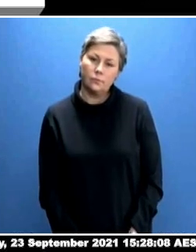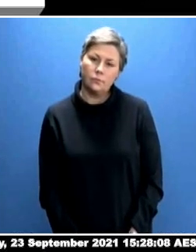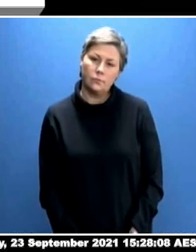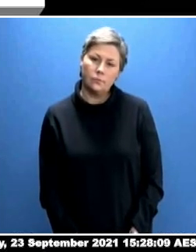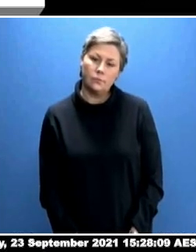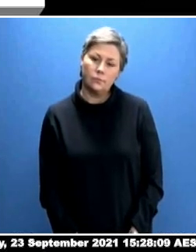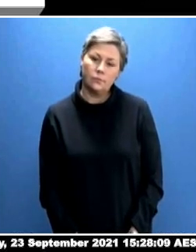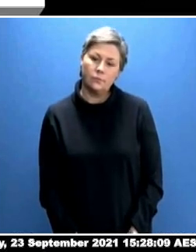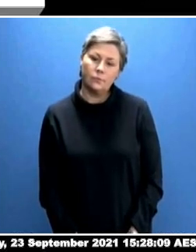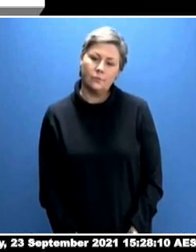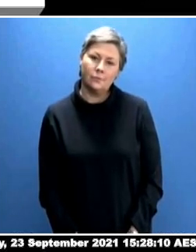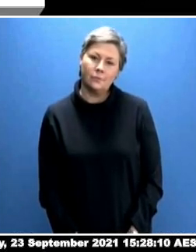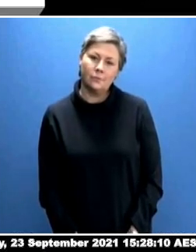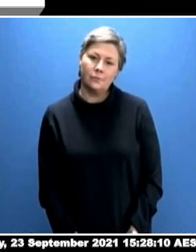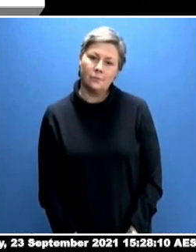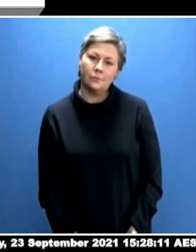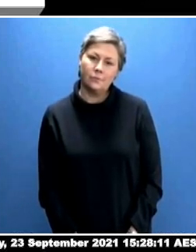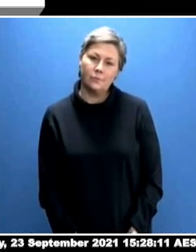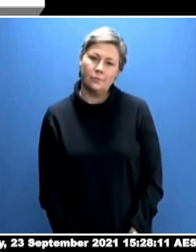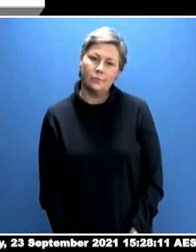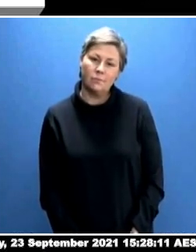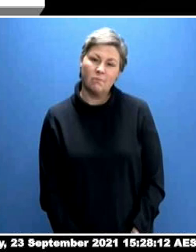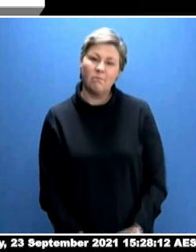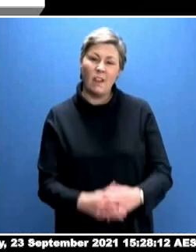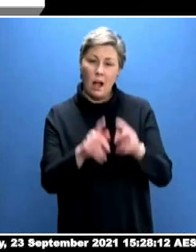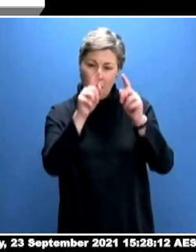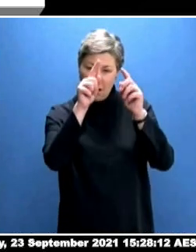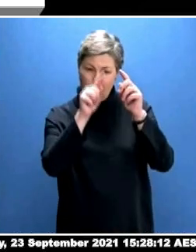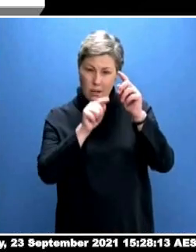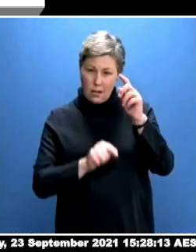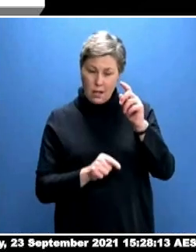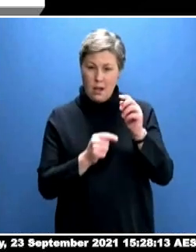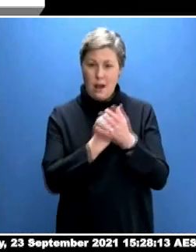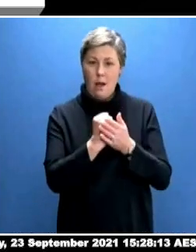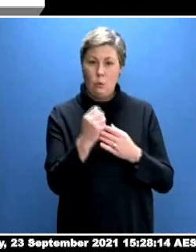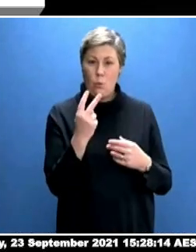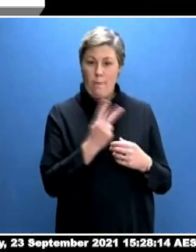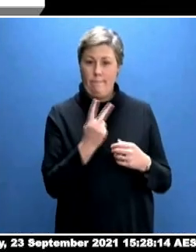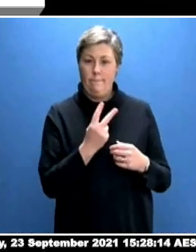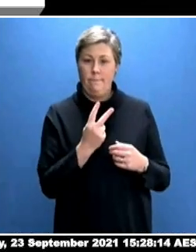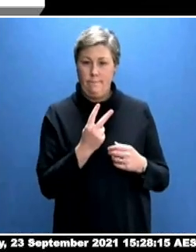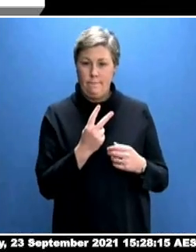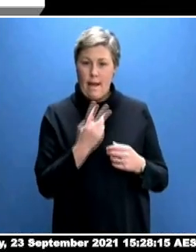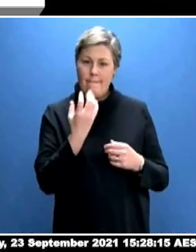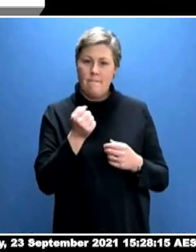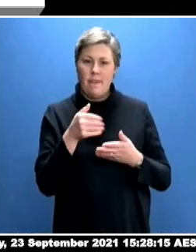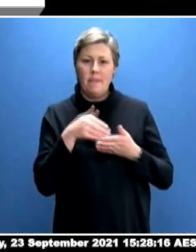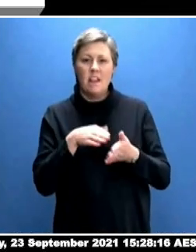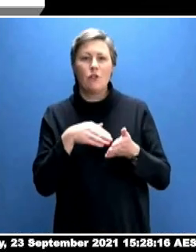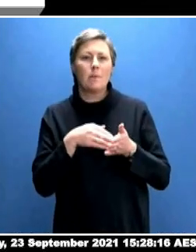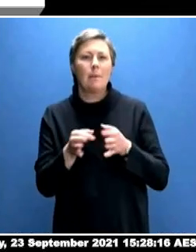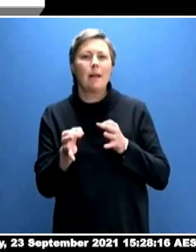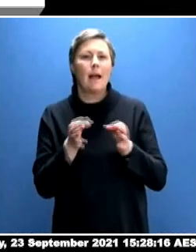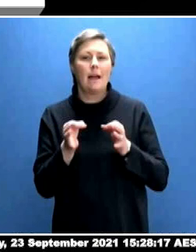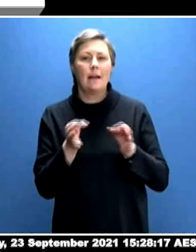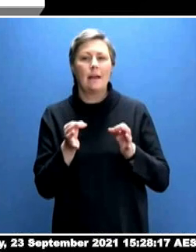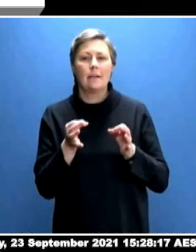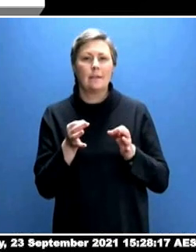Point 12 of the Operation Manual which identifies therapeutic plans and